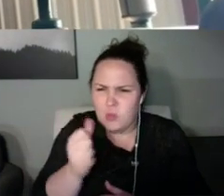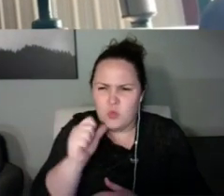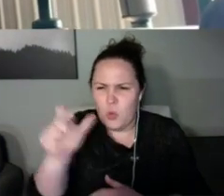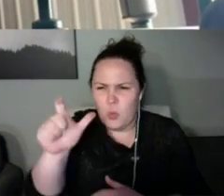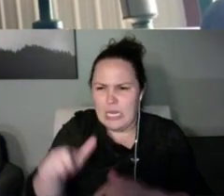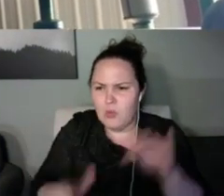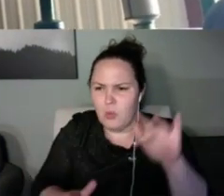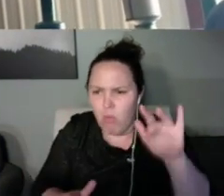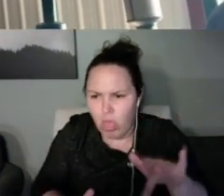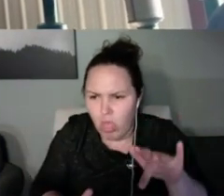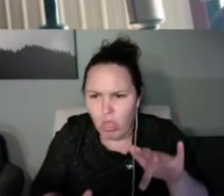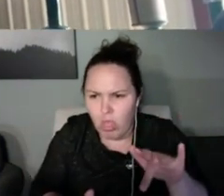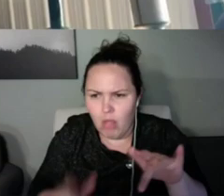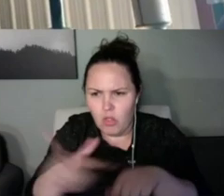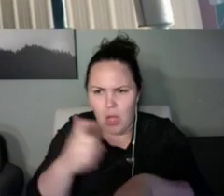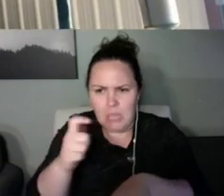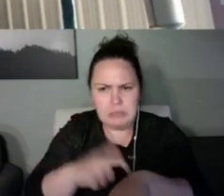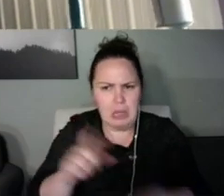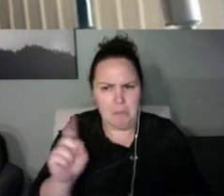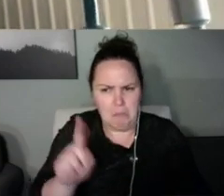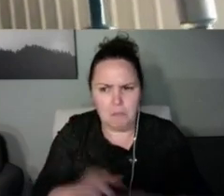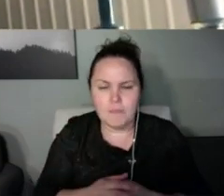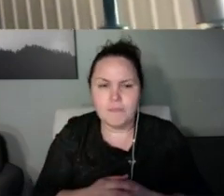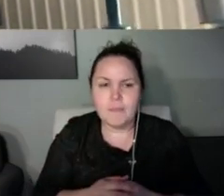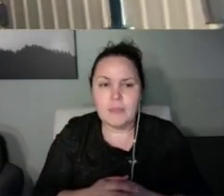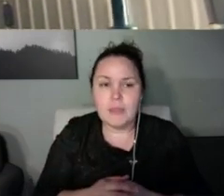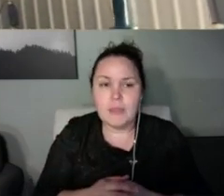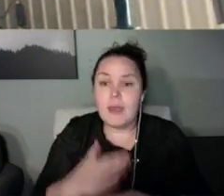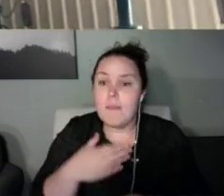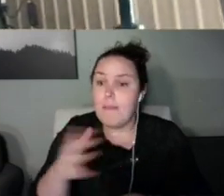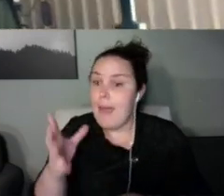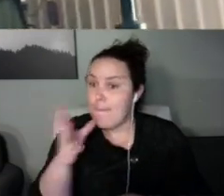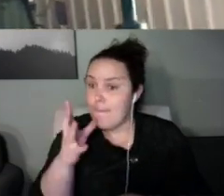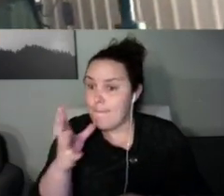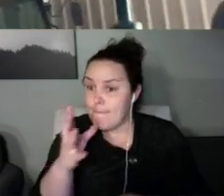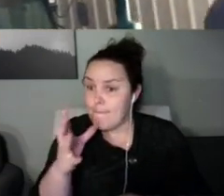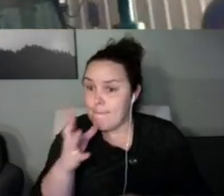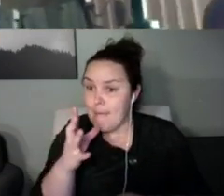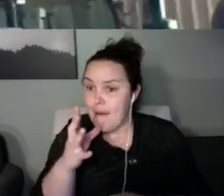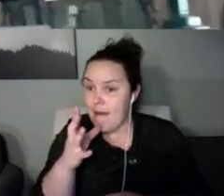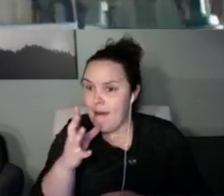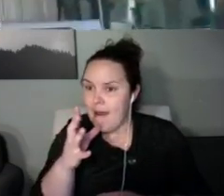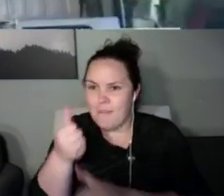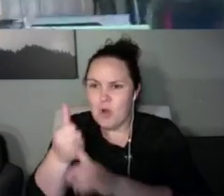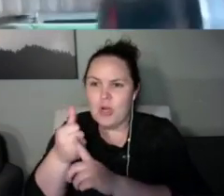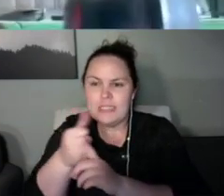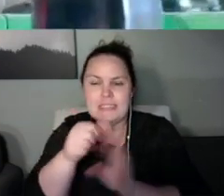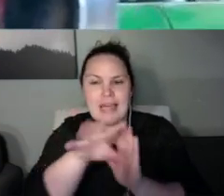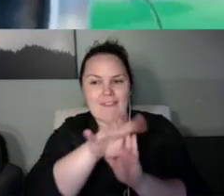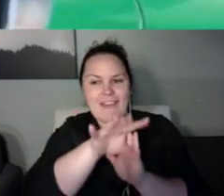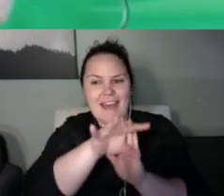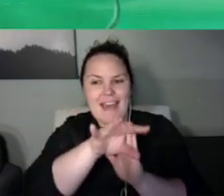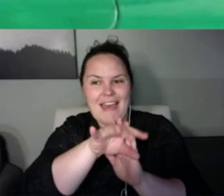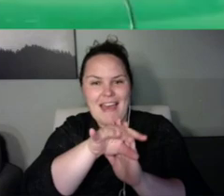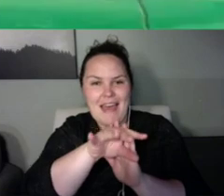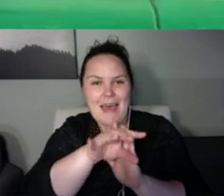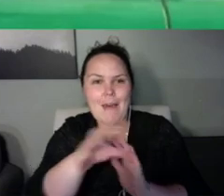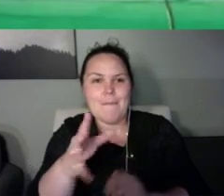Okay now my mom over here is filming this and I'm going to start it